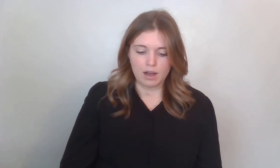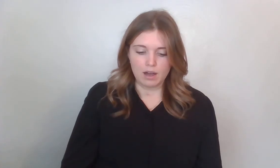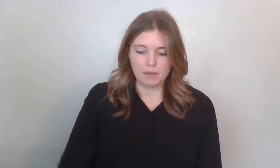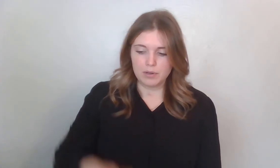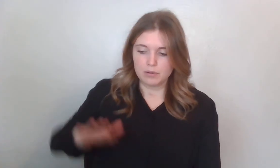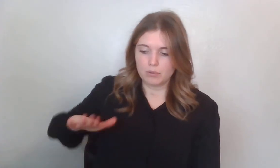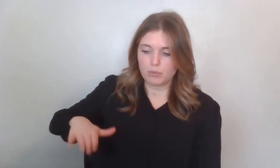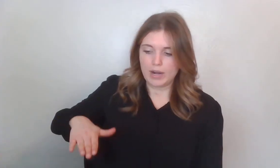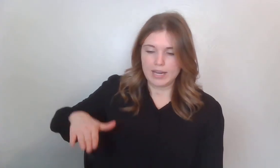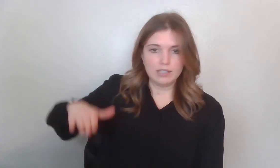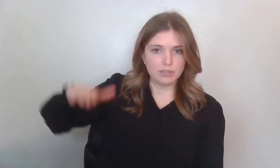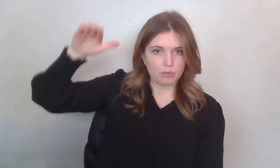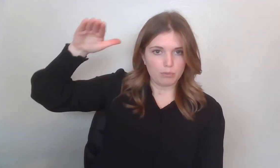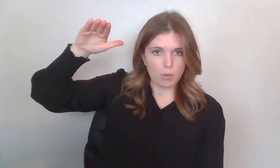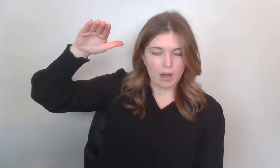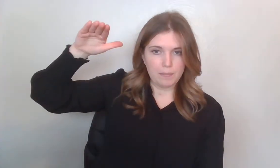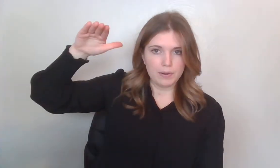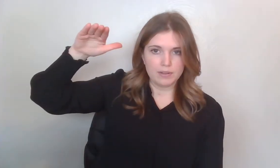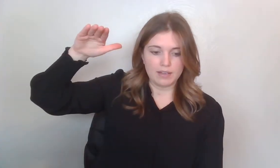Um RAISED or GROW UP